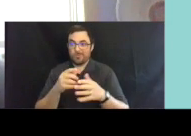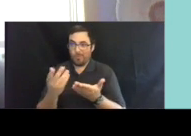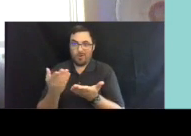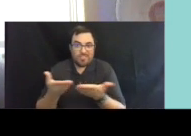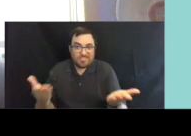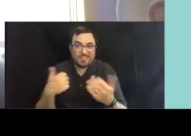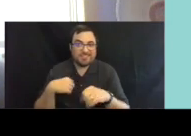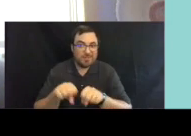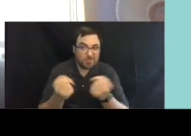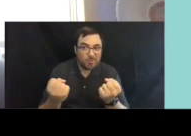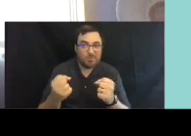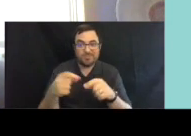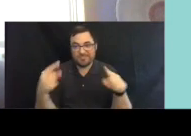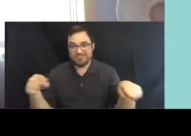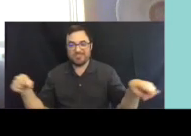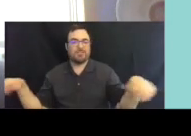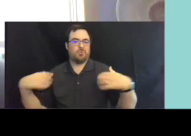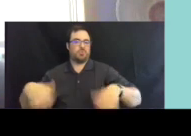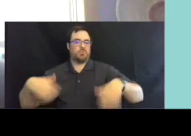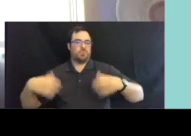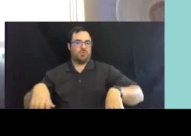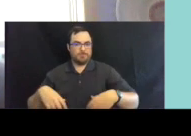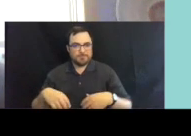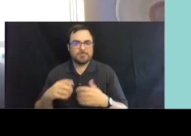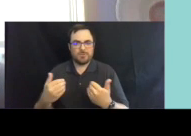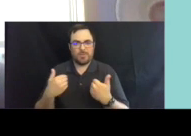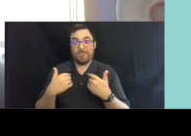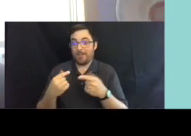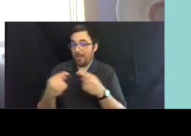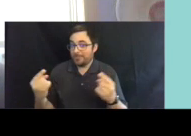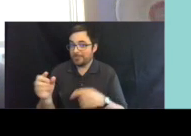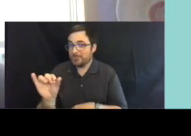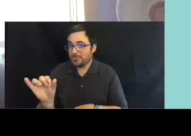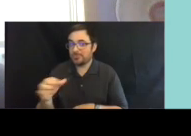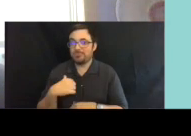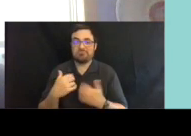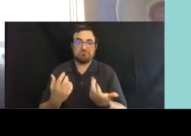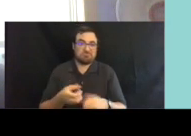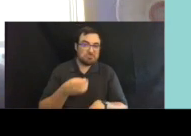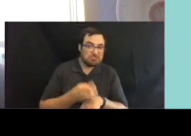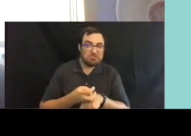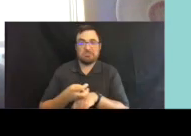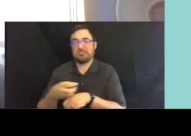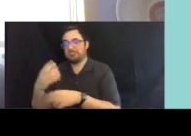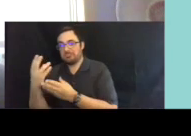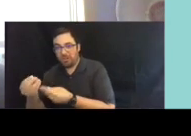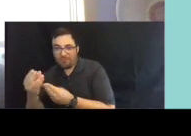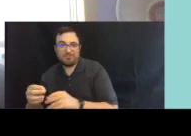on or whatever. But we also have opposites within the story. So language now we're thinking which also could be considered a